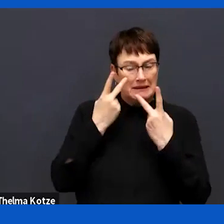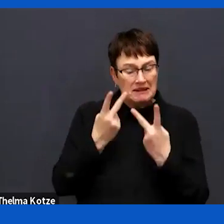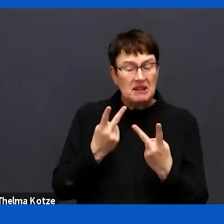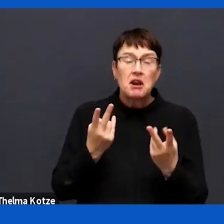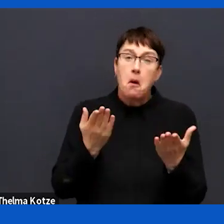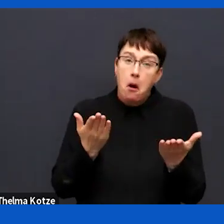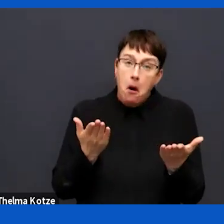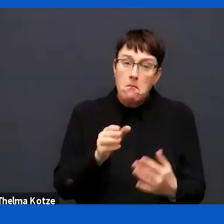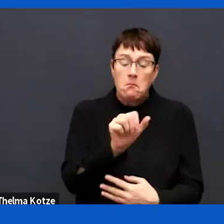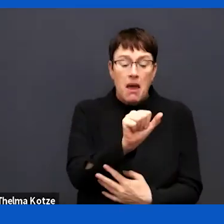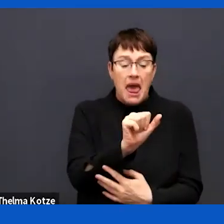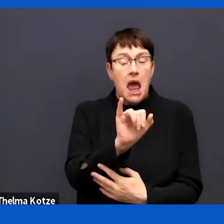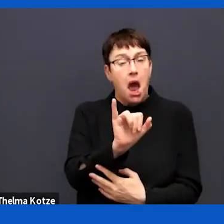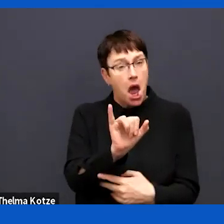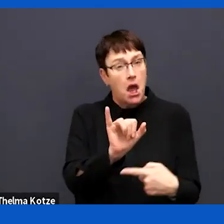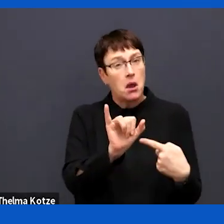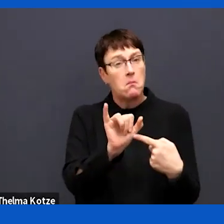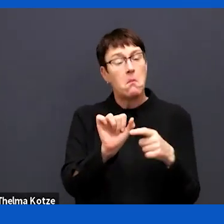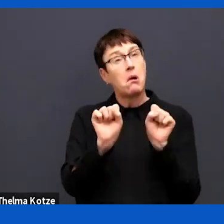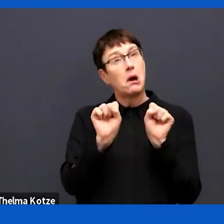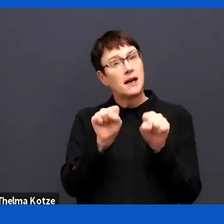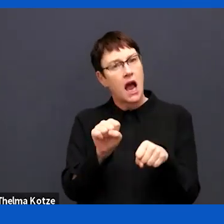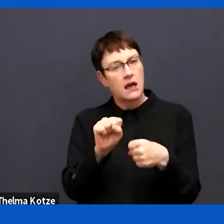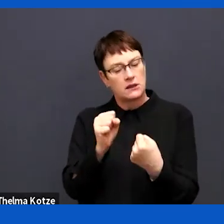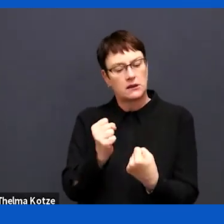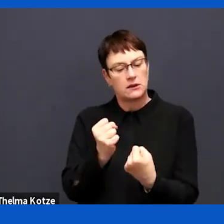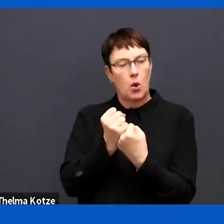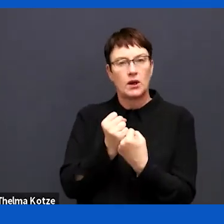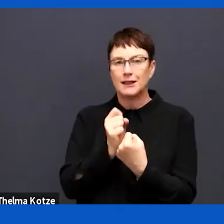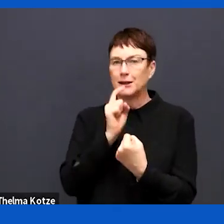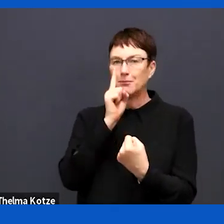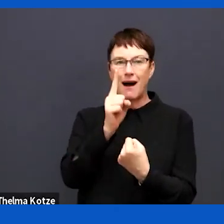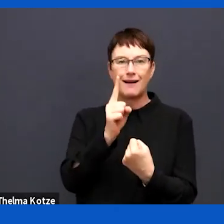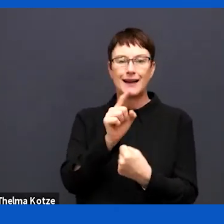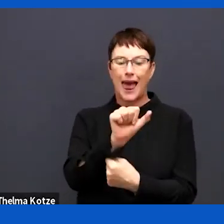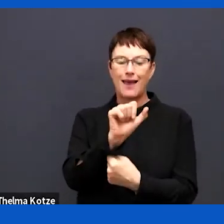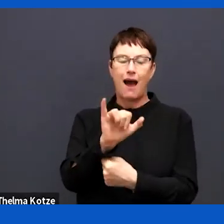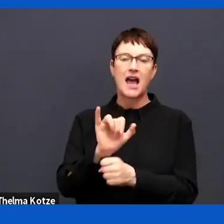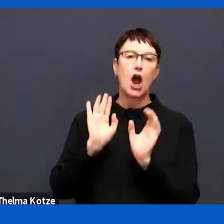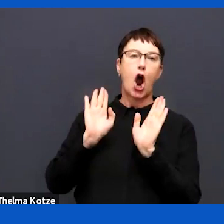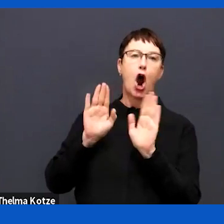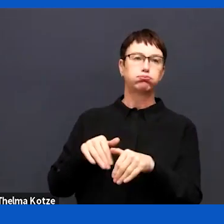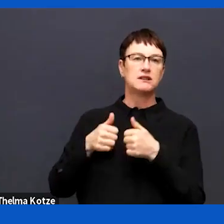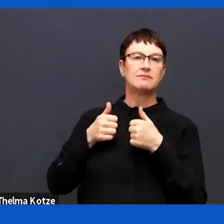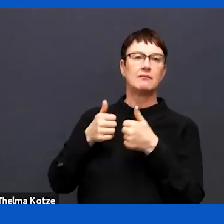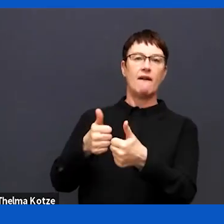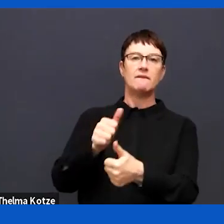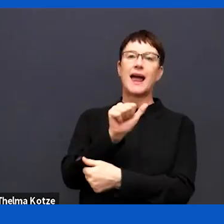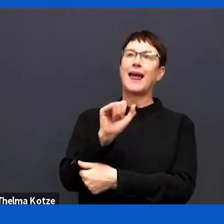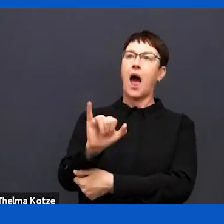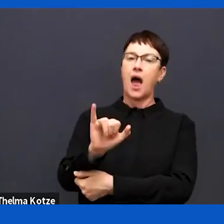I think it is important that AI is controlled by a human and not AI that controls us or